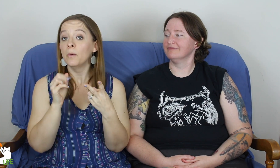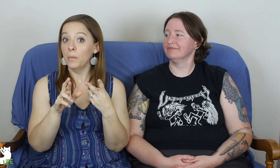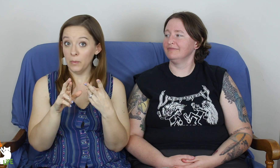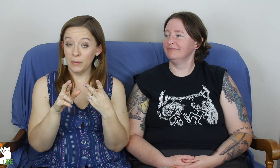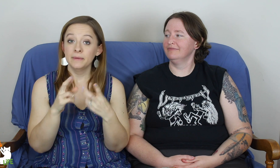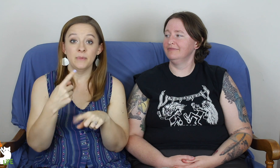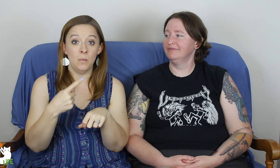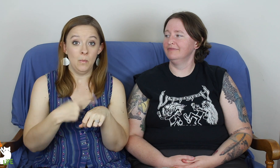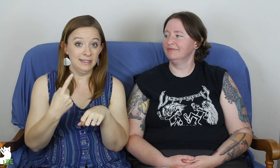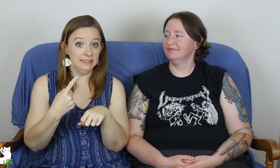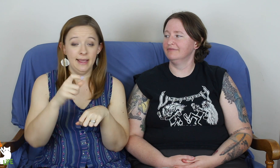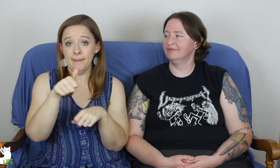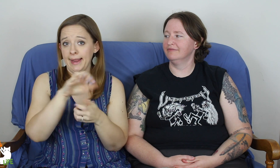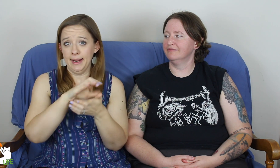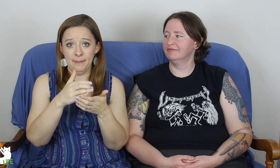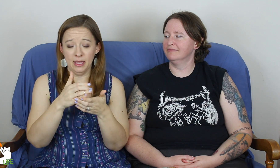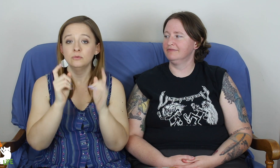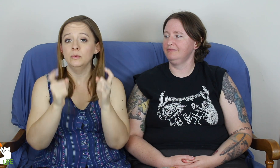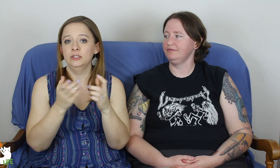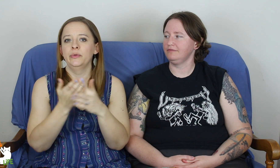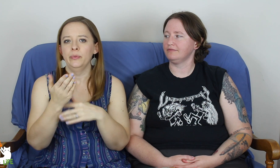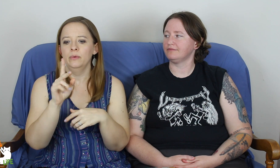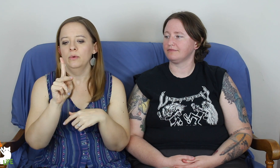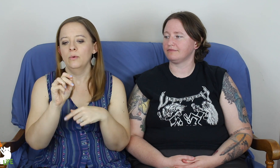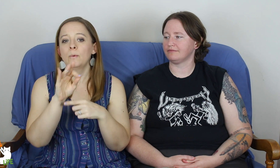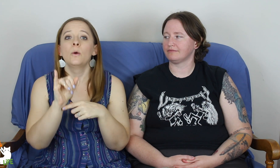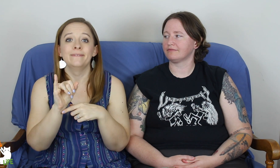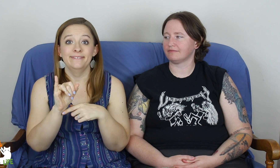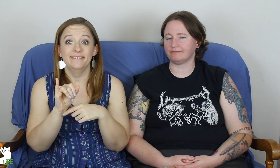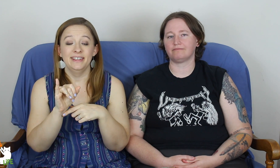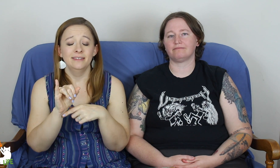Or you can do a one-time any amount donation through Ko-fi.